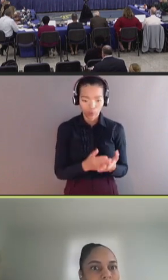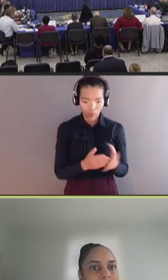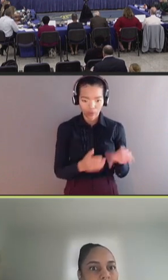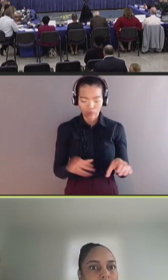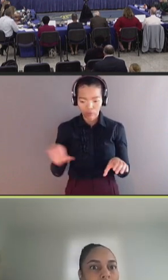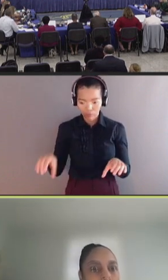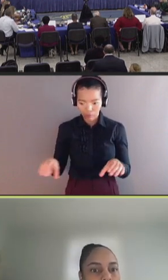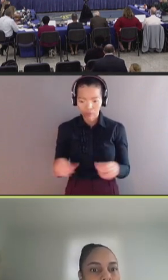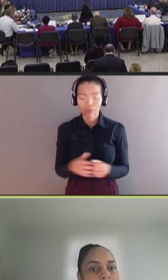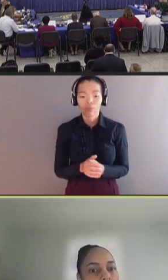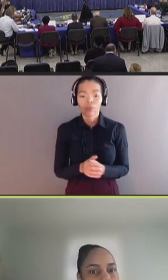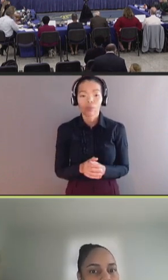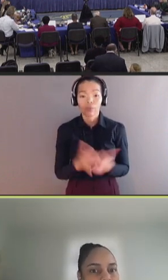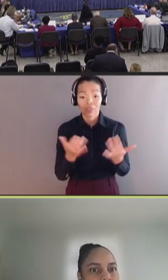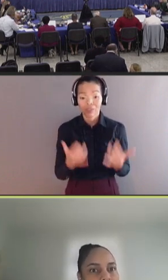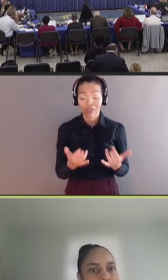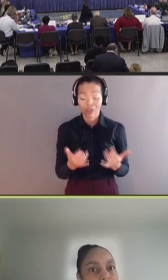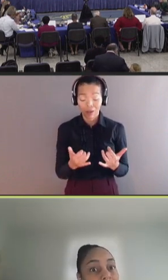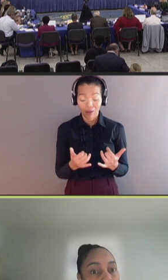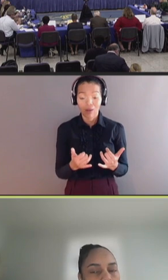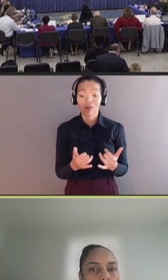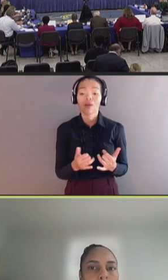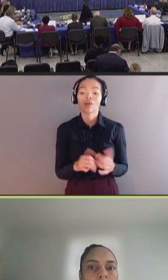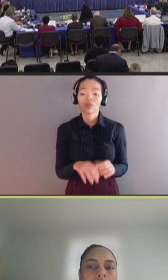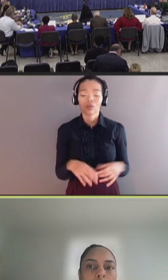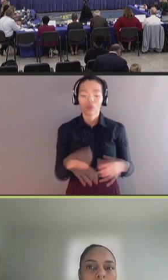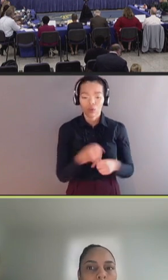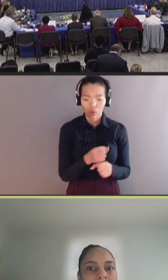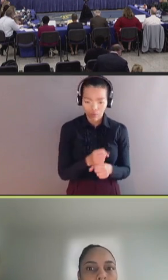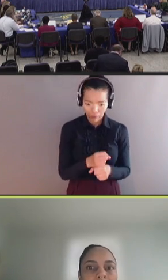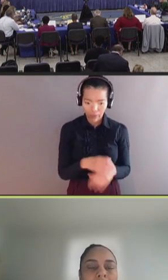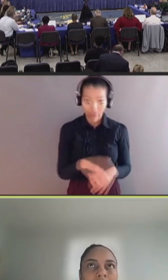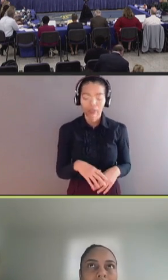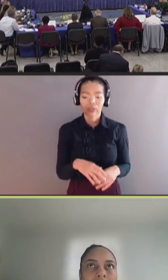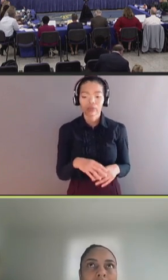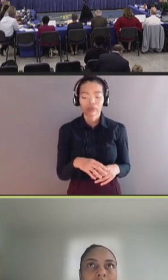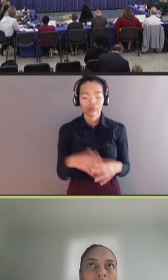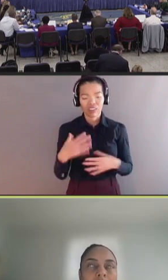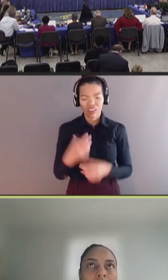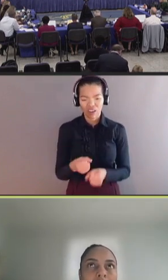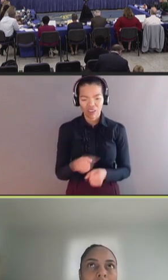in the Cultivate Confidence stage right now. What I mean by that is